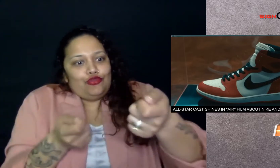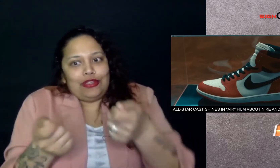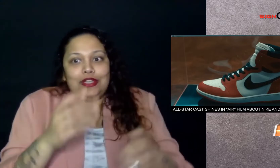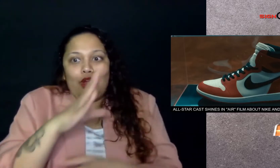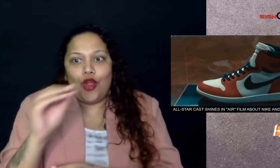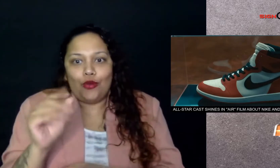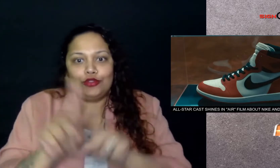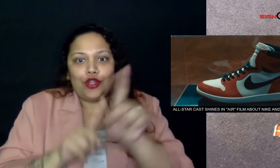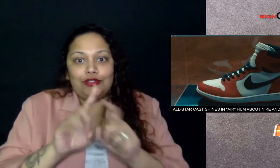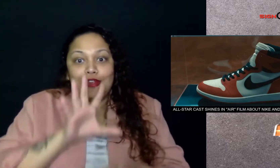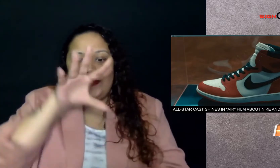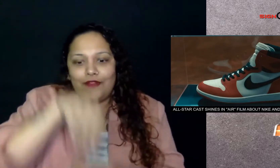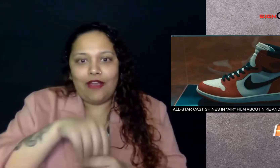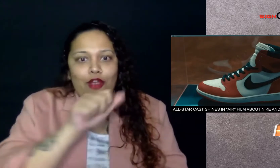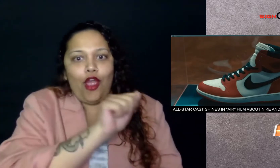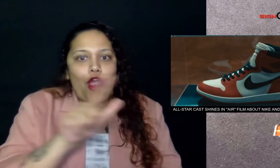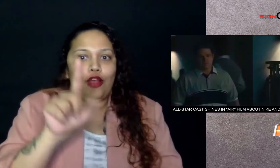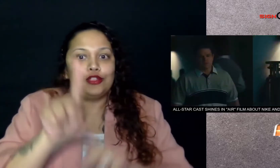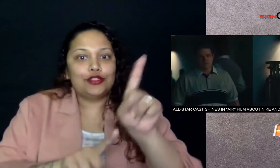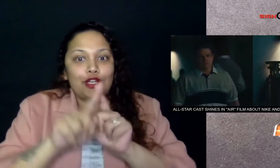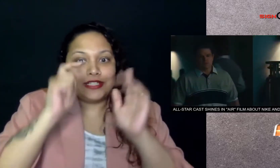and co-star in the All-Star film.